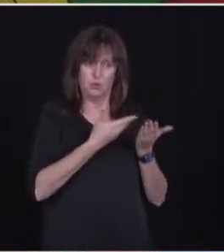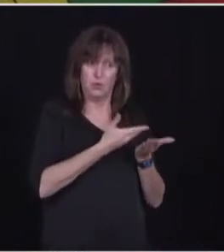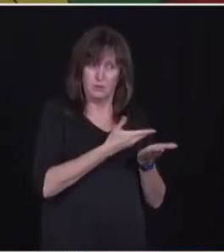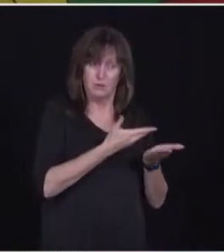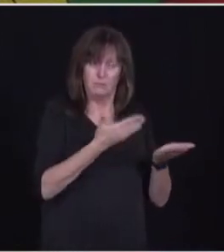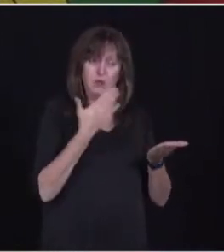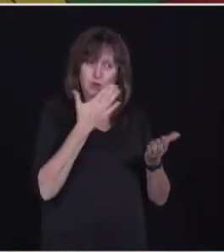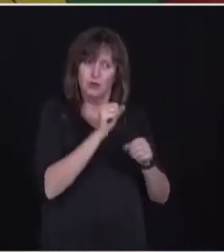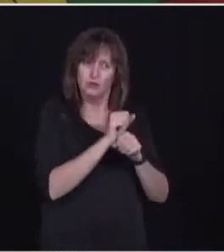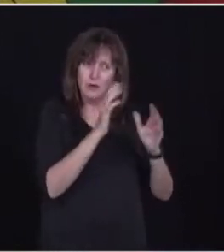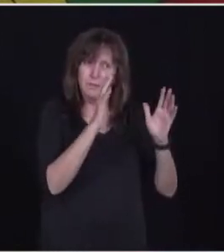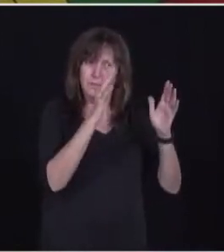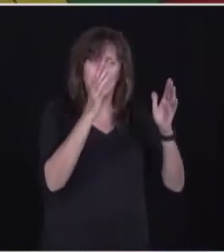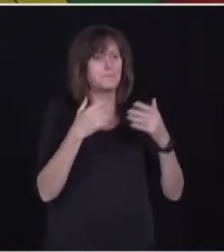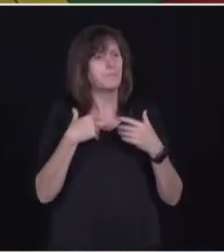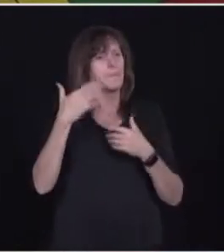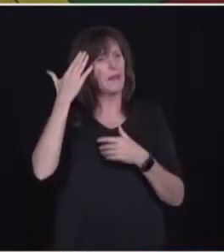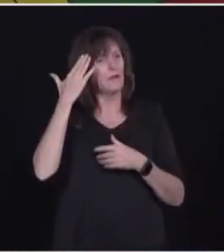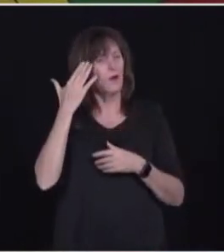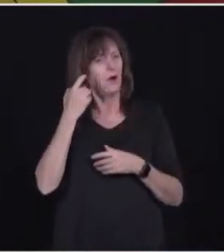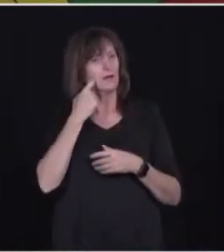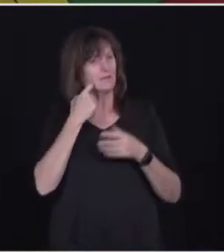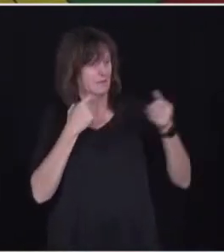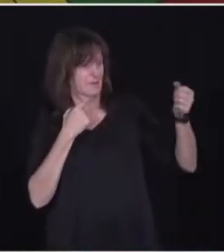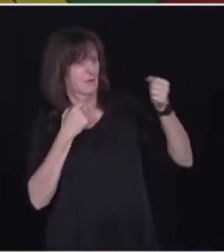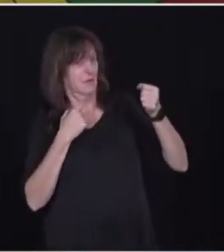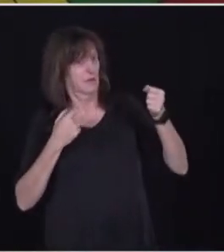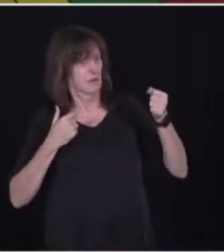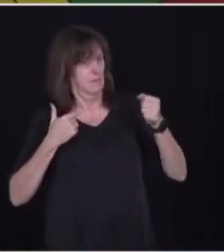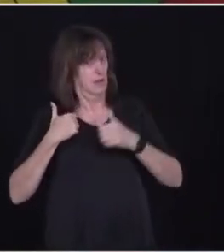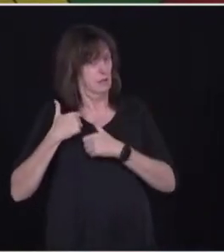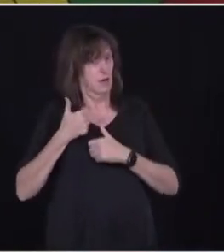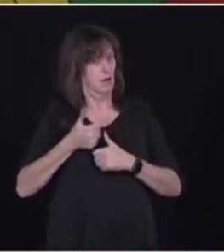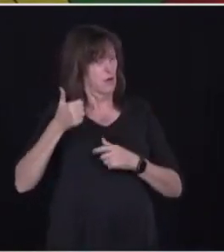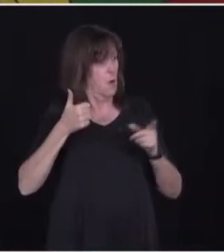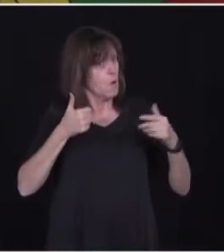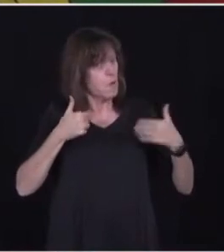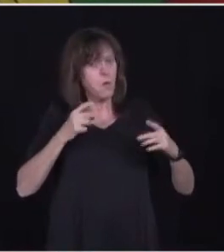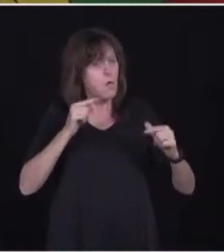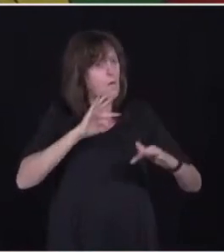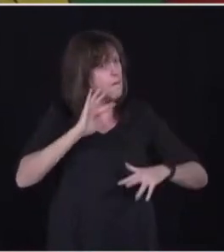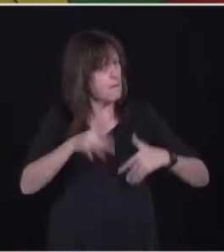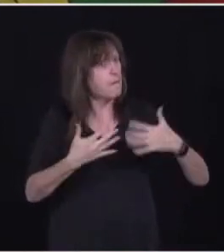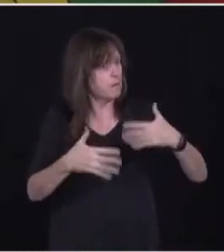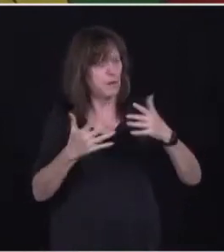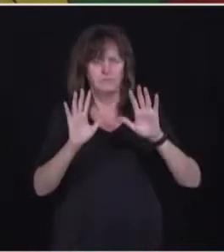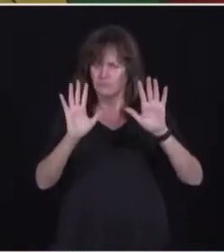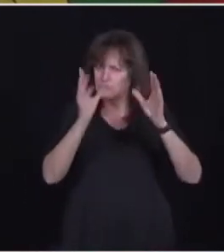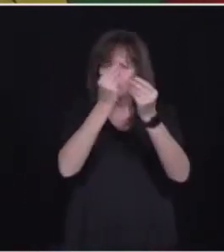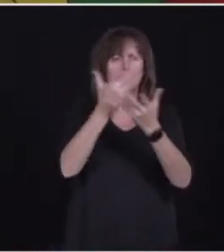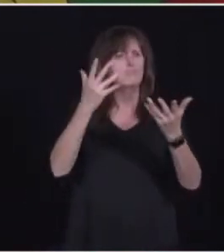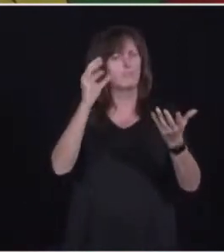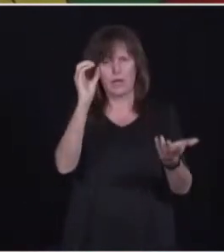have done an incredible job. I know you just started, general, but man, did you get off to a great start.